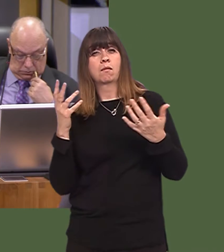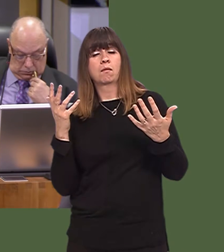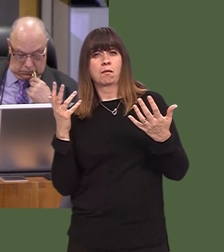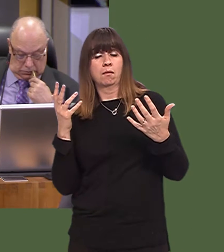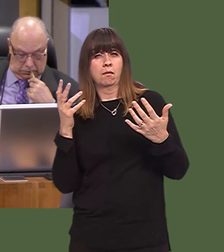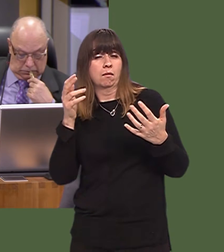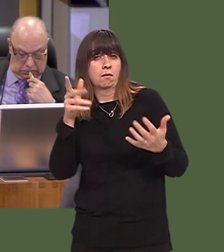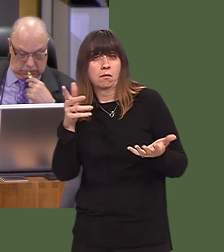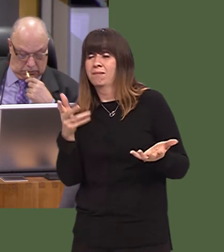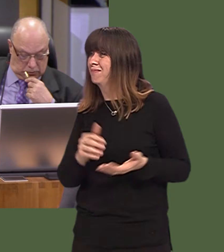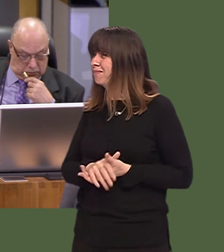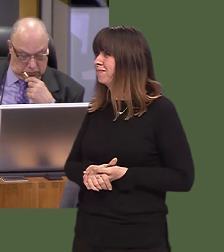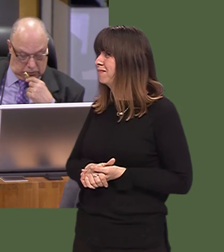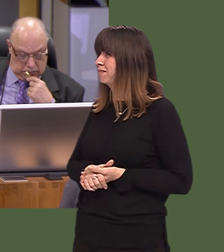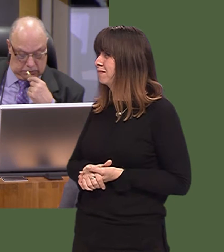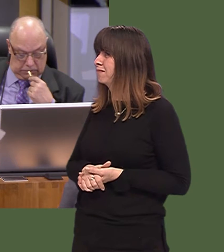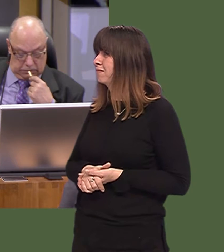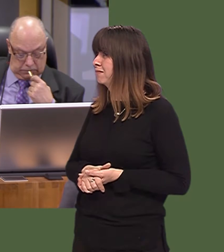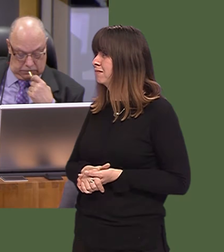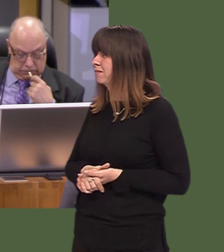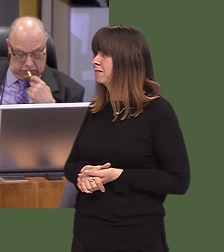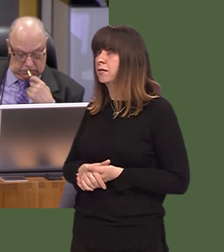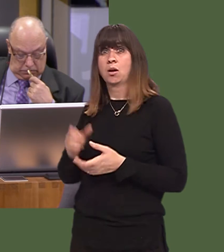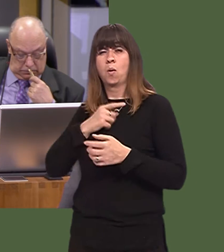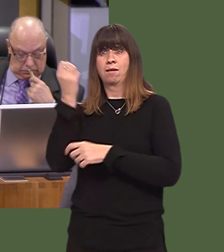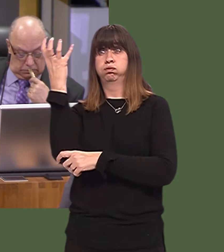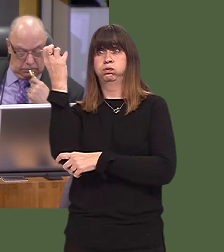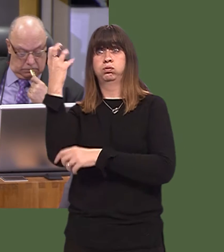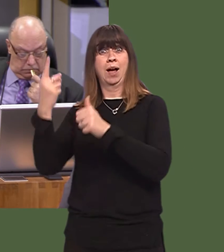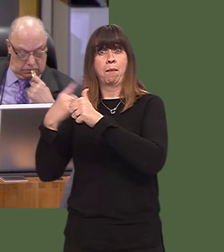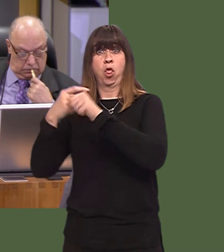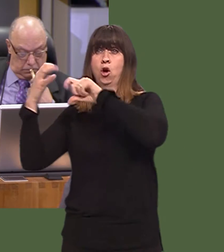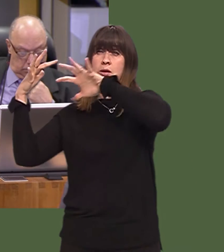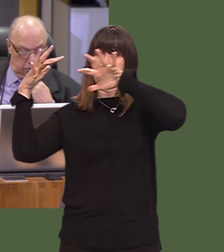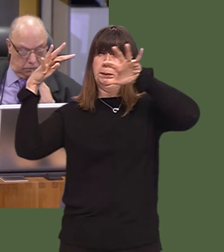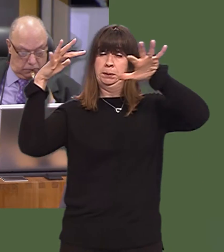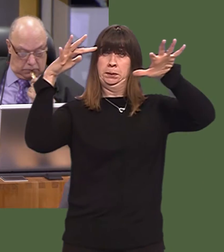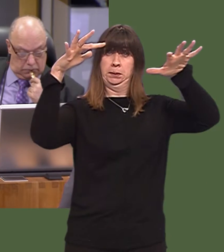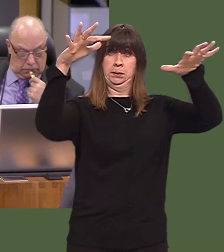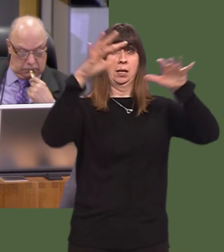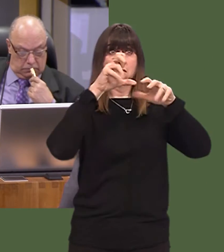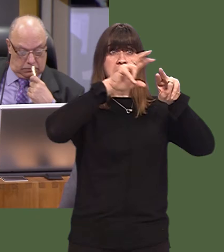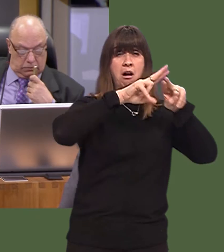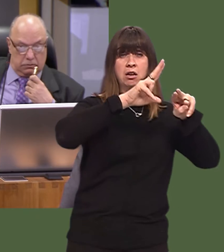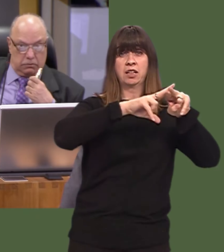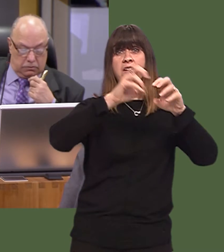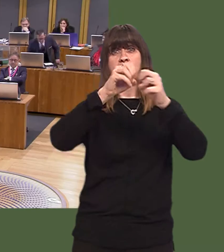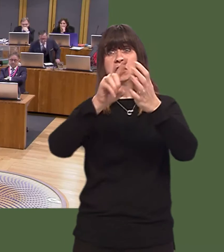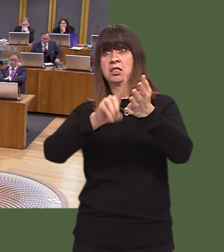you know, its emissions go over Cardiff, Bristol and parts of the west country; this is a serious matter.